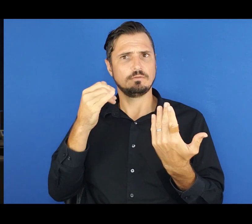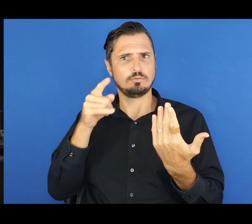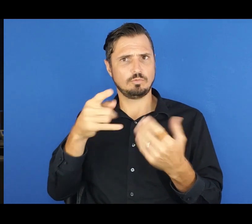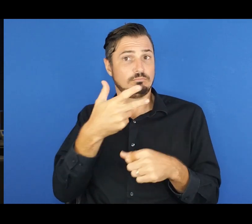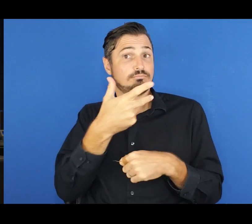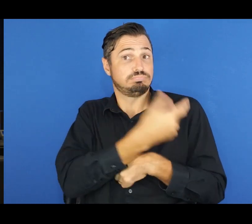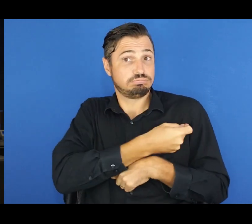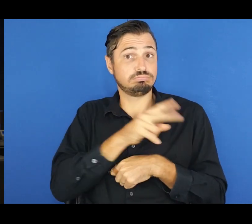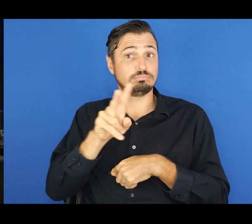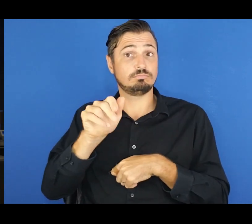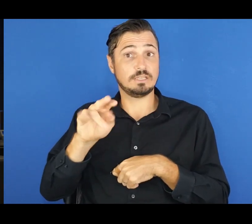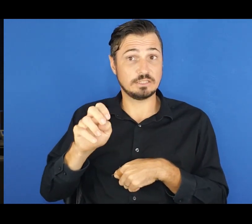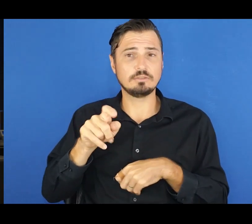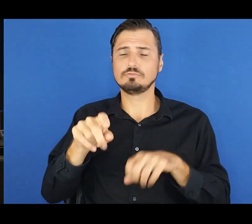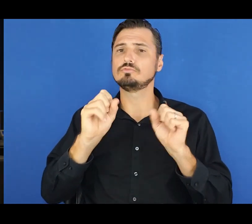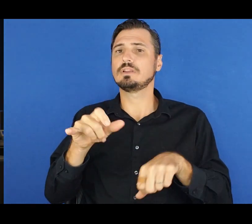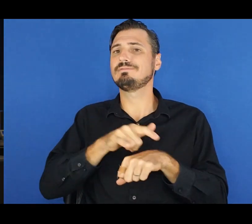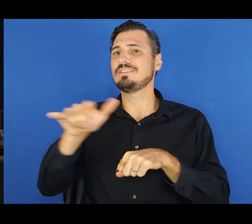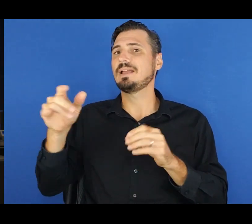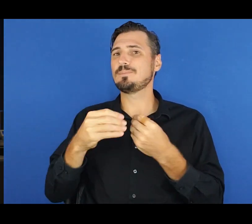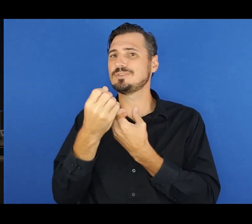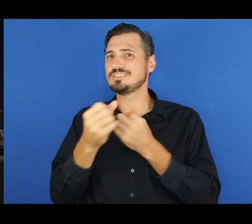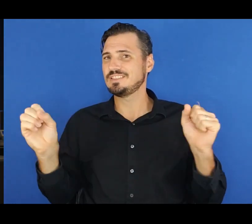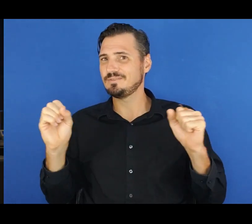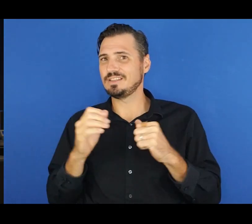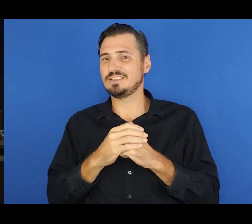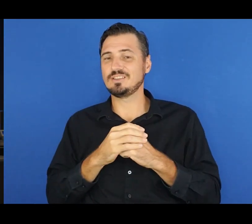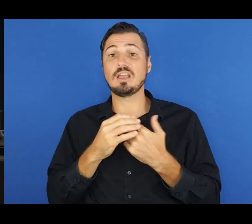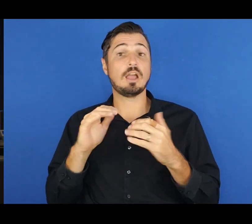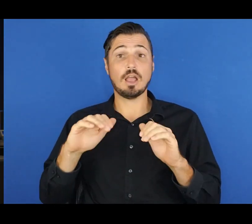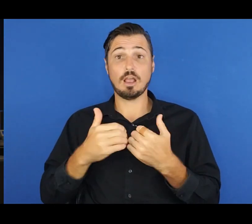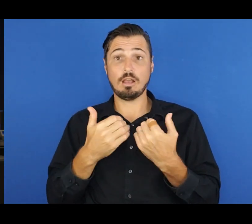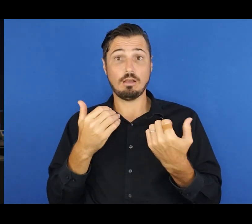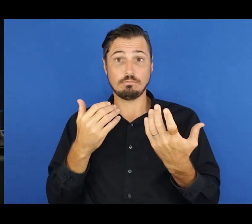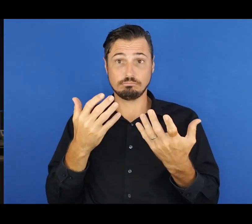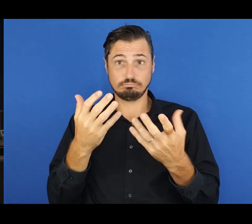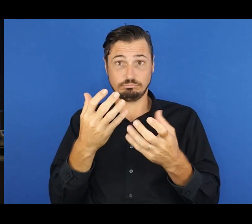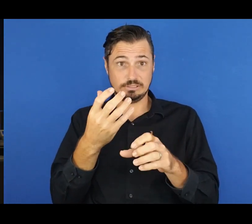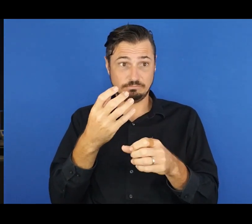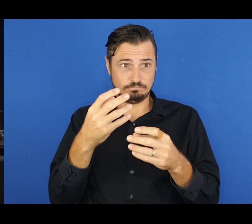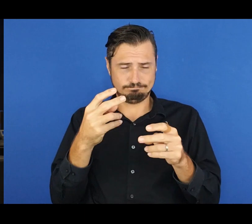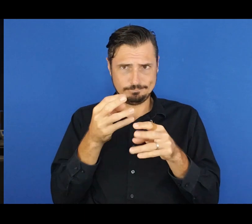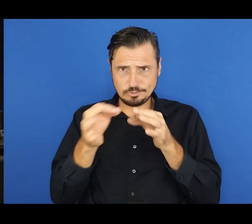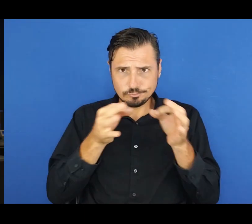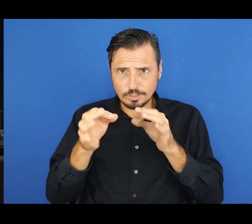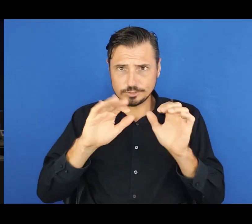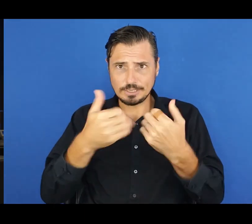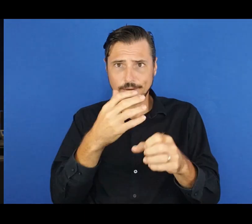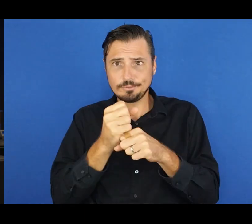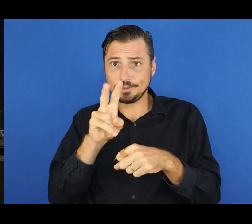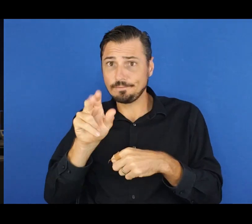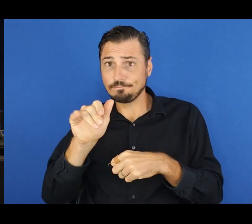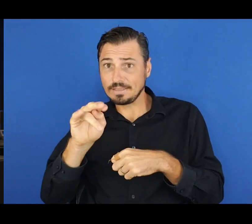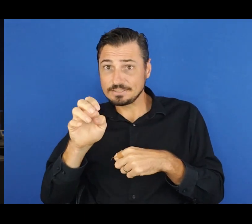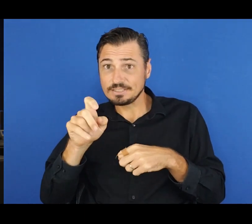Links to make appointments at any of these clinics are posted at Kauai.gov/vaccine.